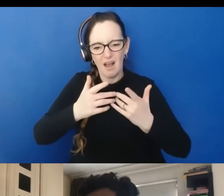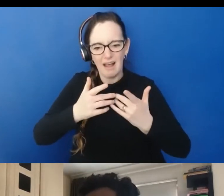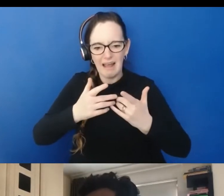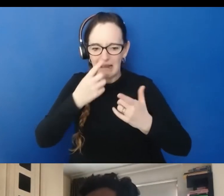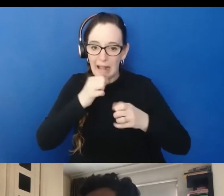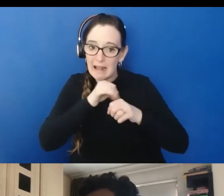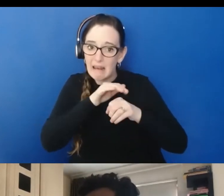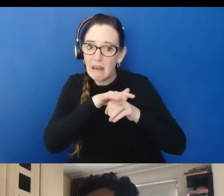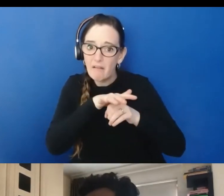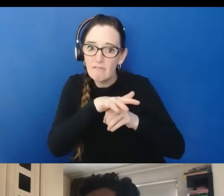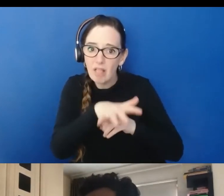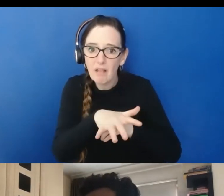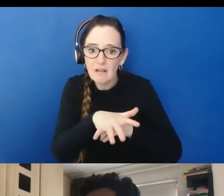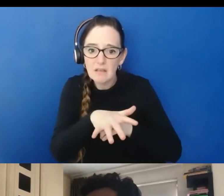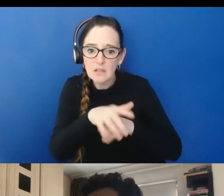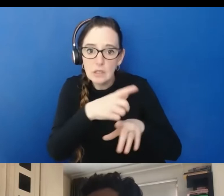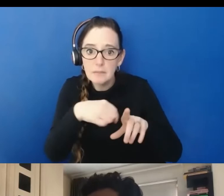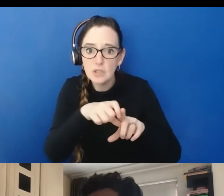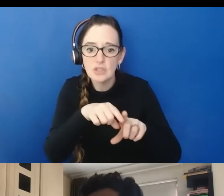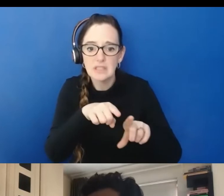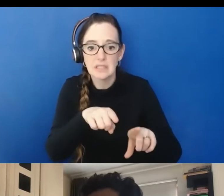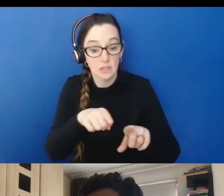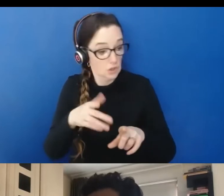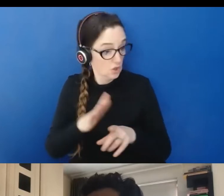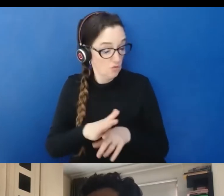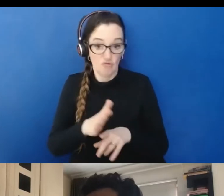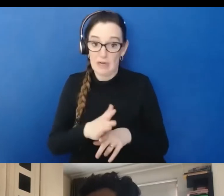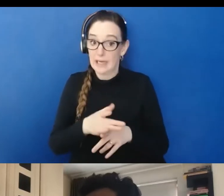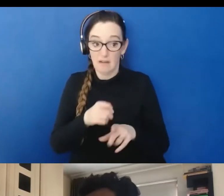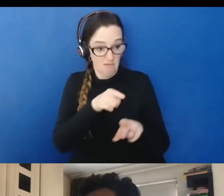we learn from those people, from those communities, from those projects